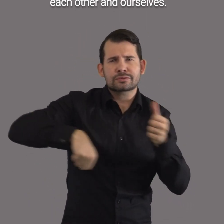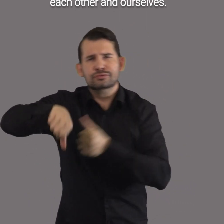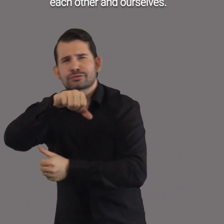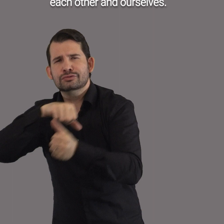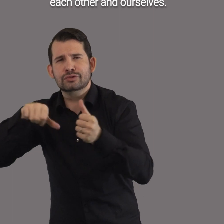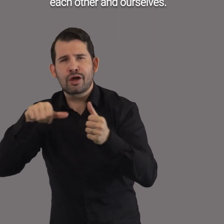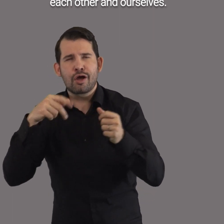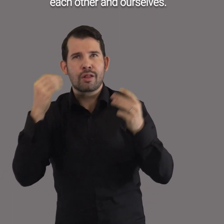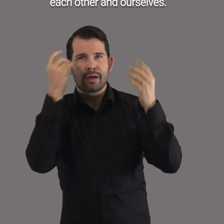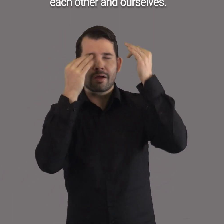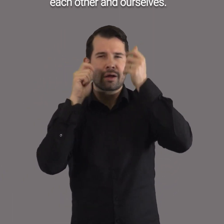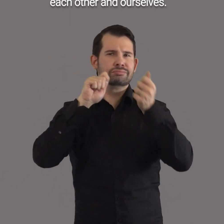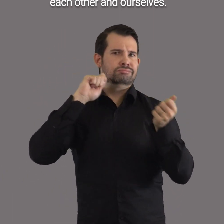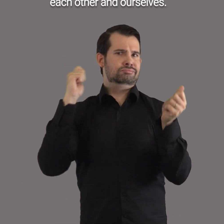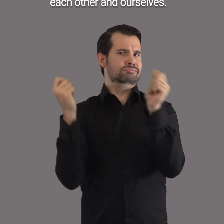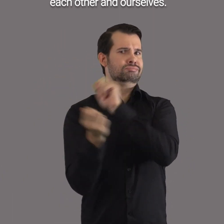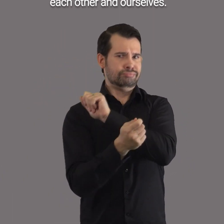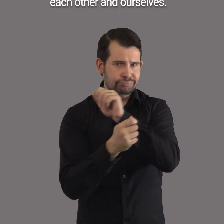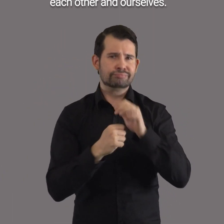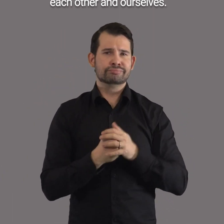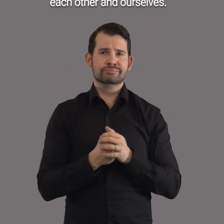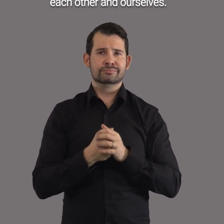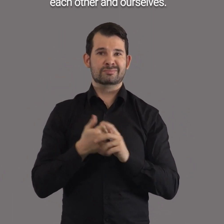each other and ourselves.